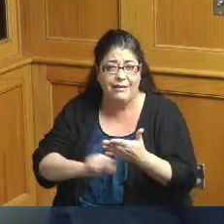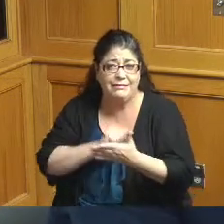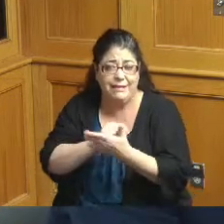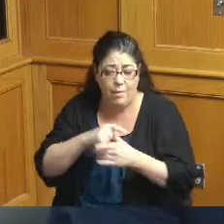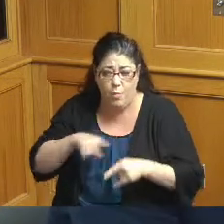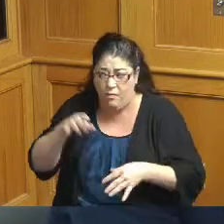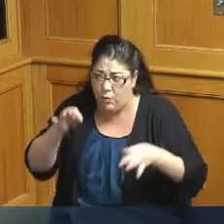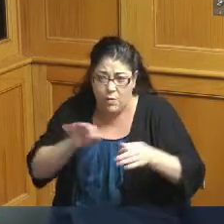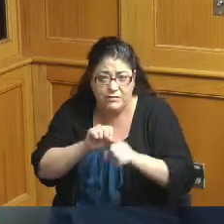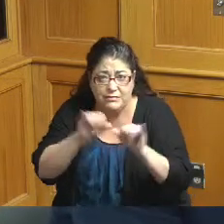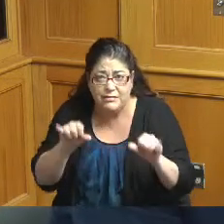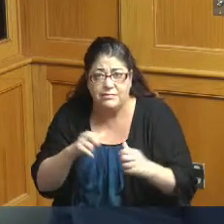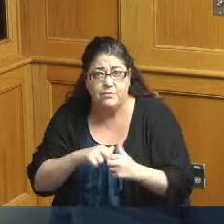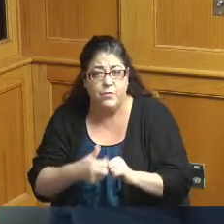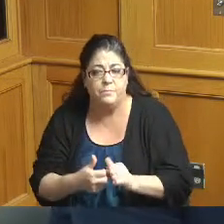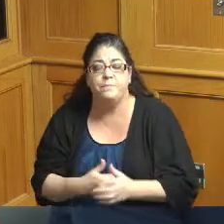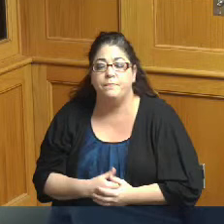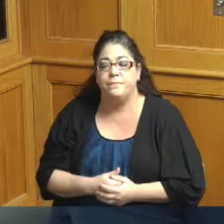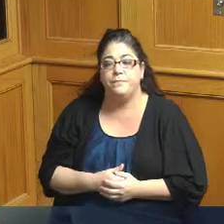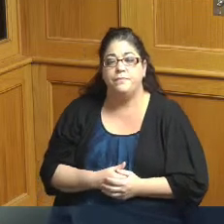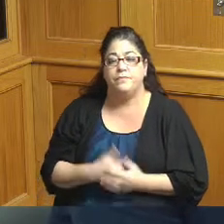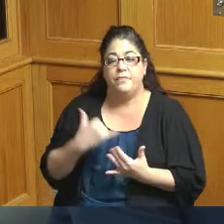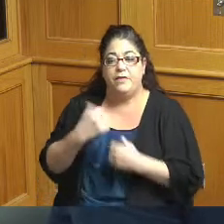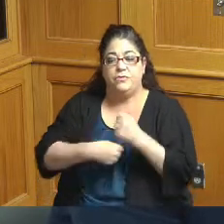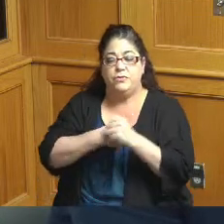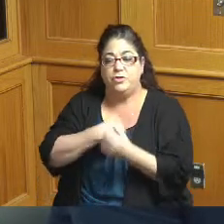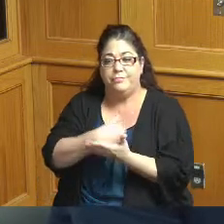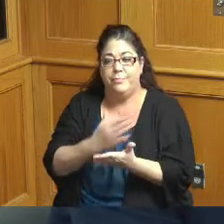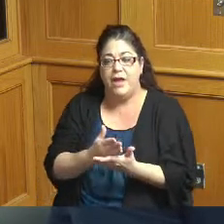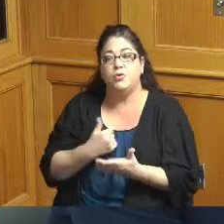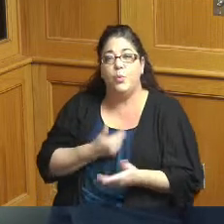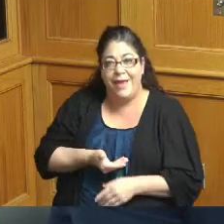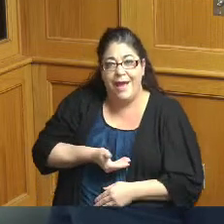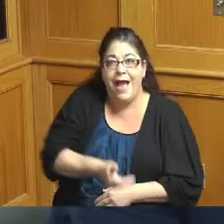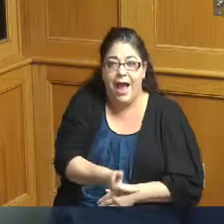of the changes you've seen in our current Year's budget is we hired a dispute resolution specialist